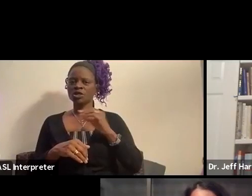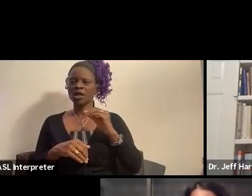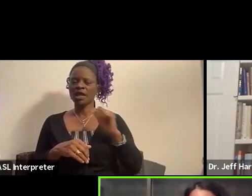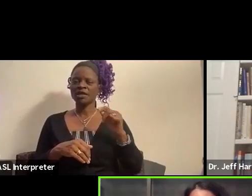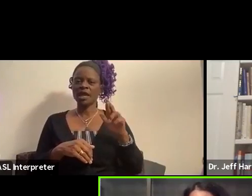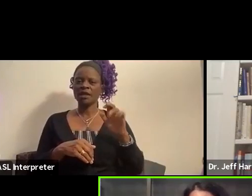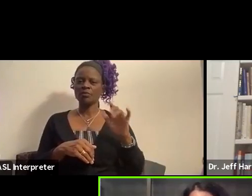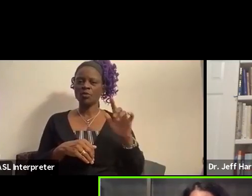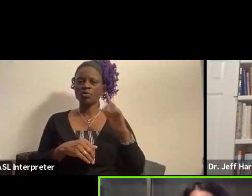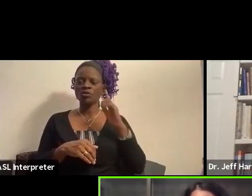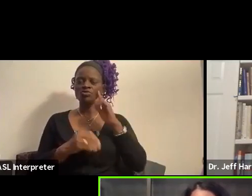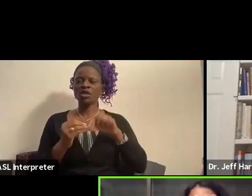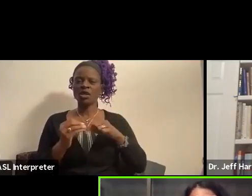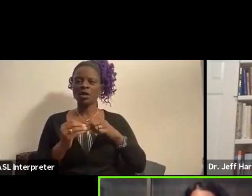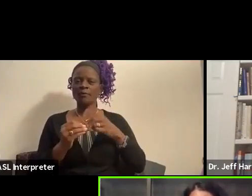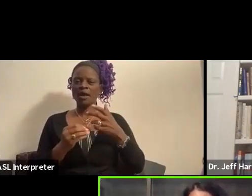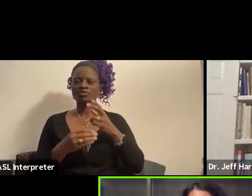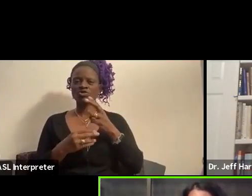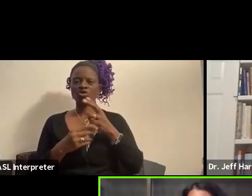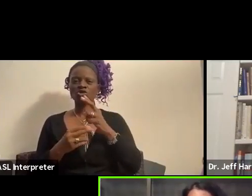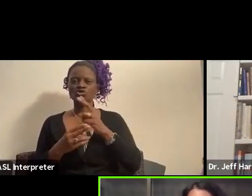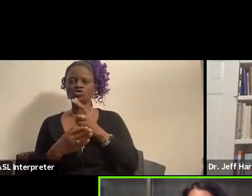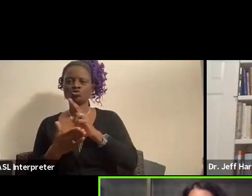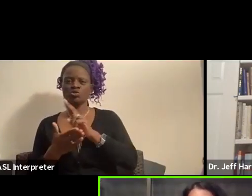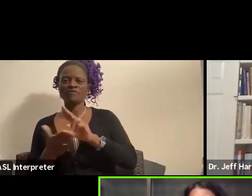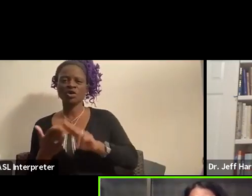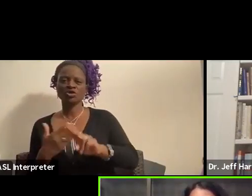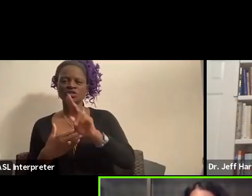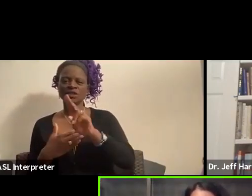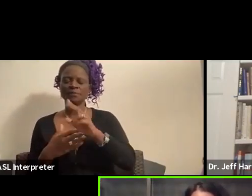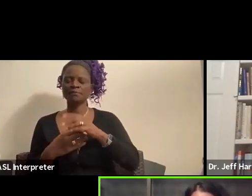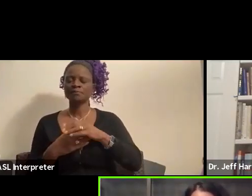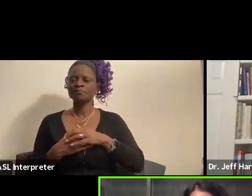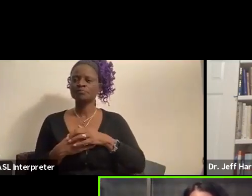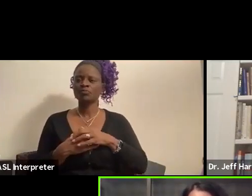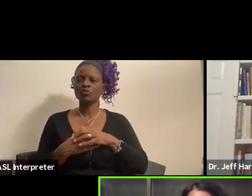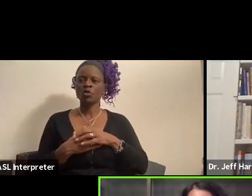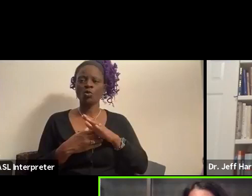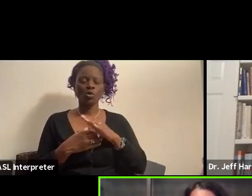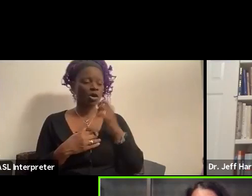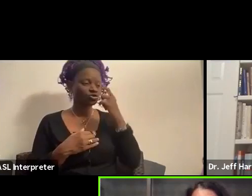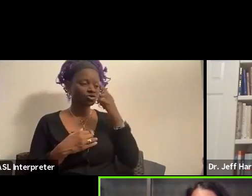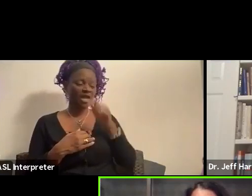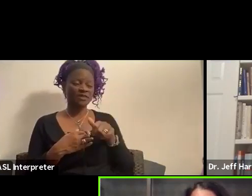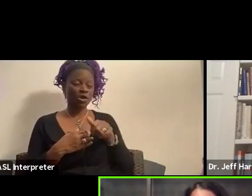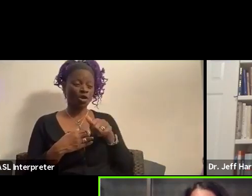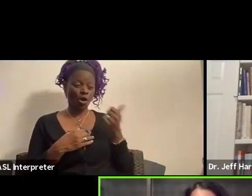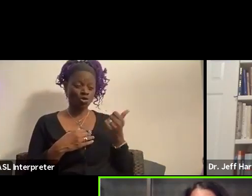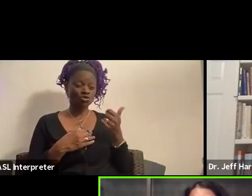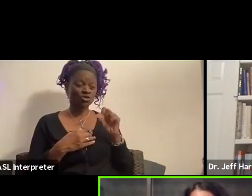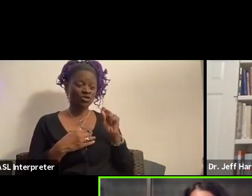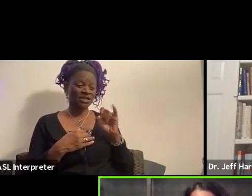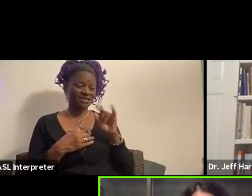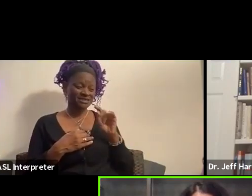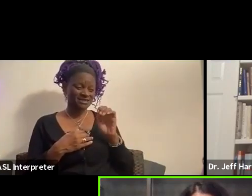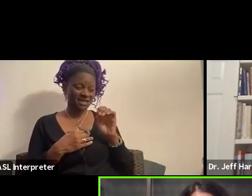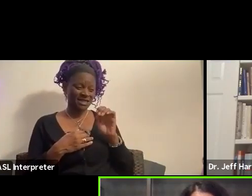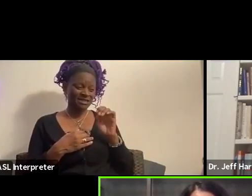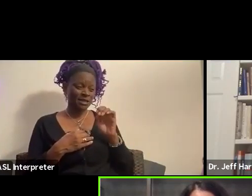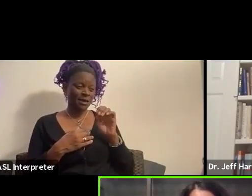Well, I think the Obamacare website is absolutely key because there's people who are either have unstable housing and